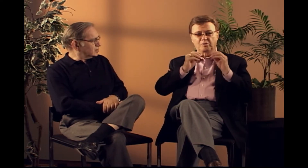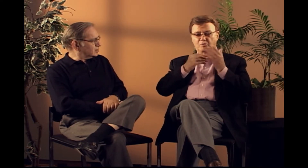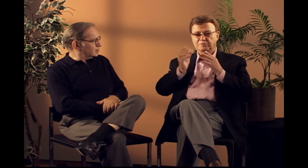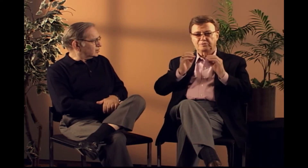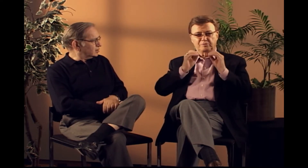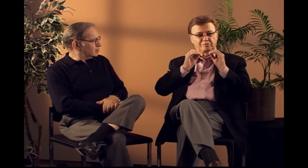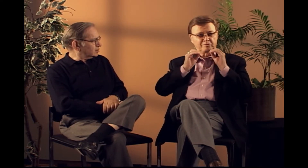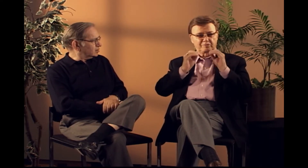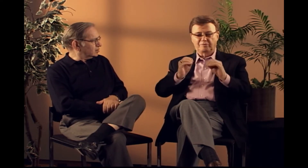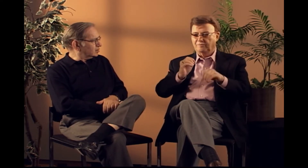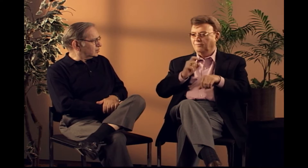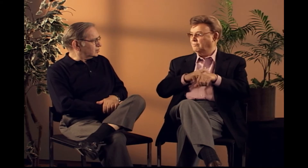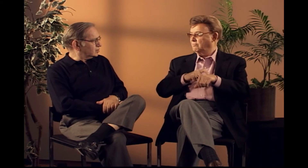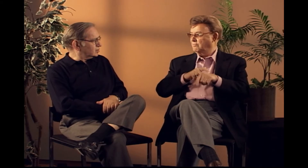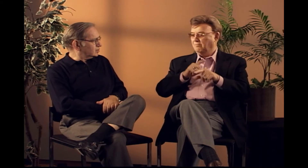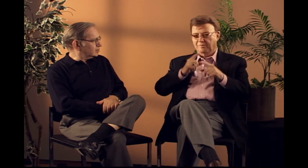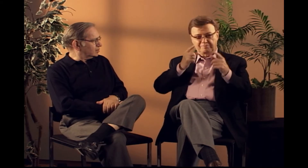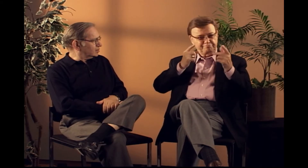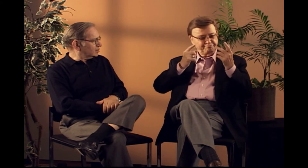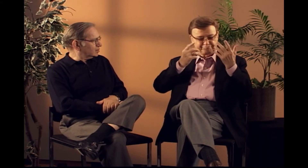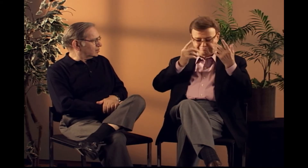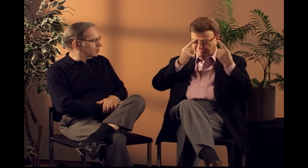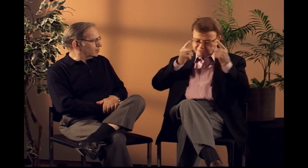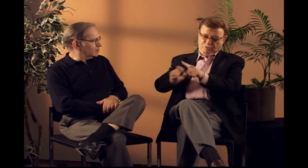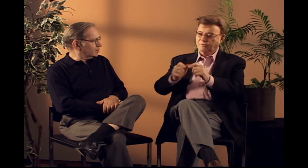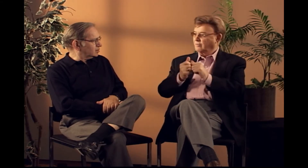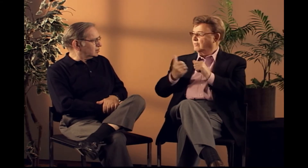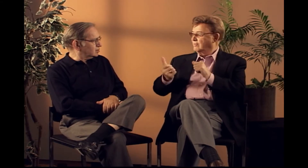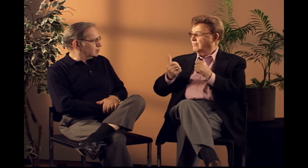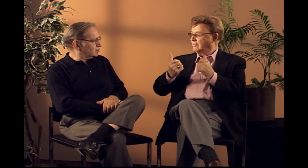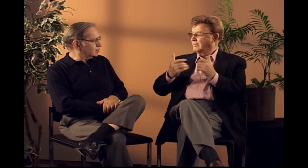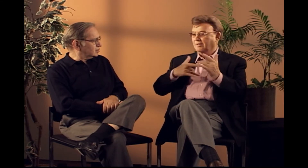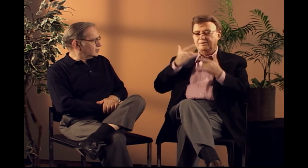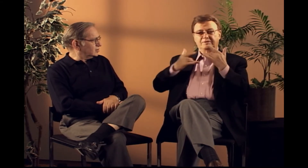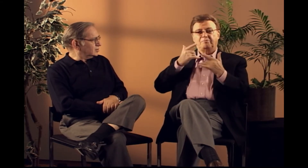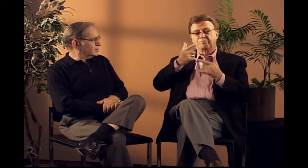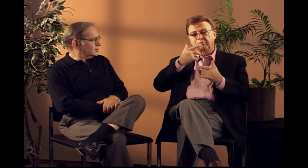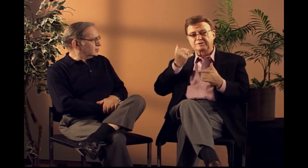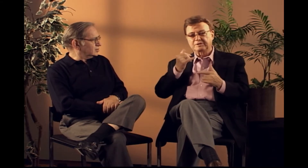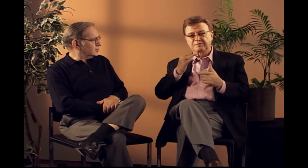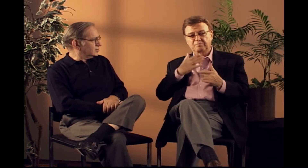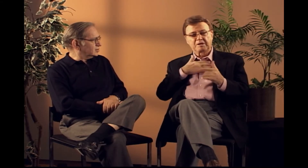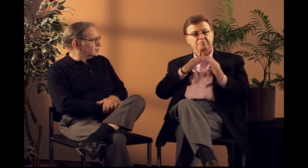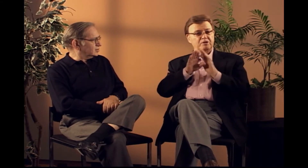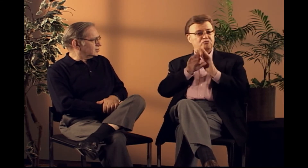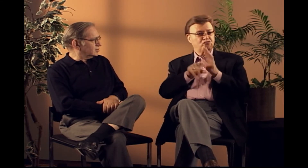Yes, that's right. Yeah, we spent almost no time, and I agree with you 100%,